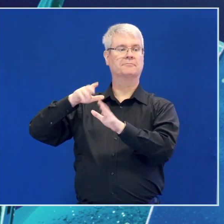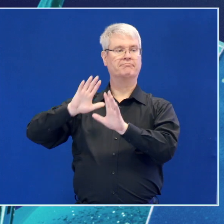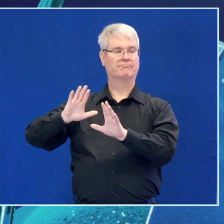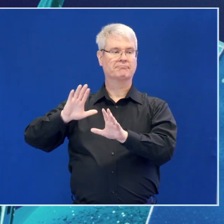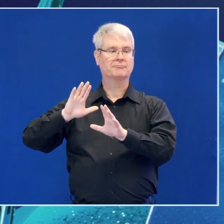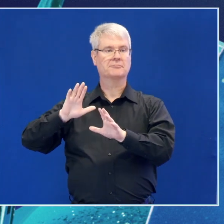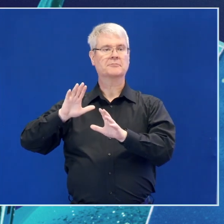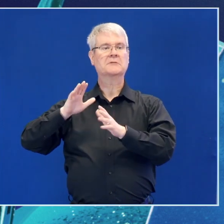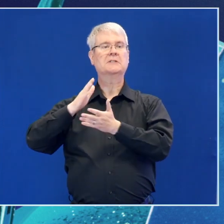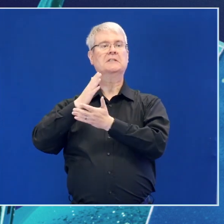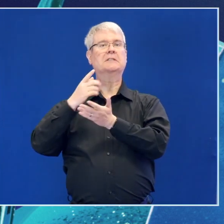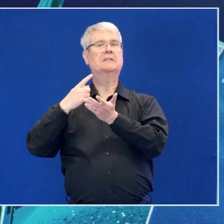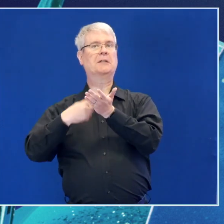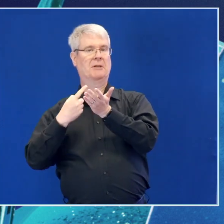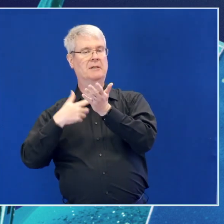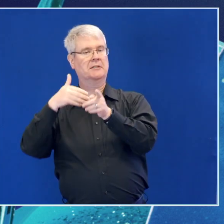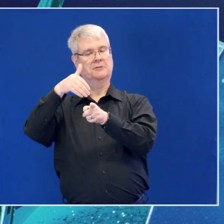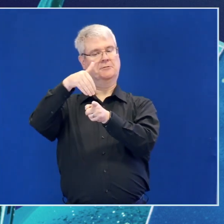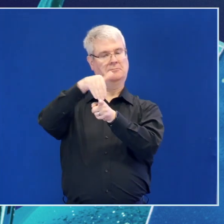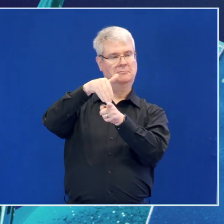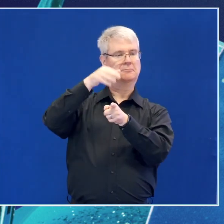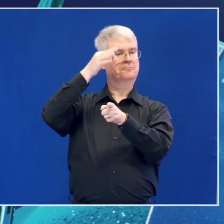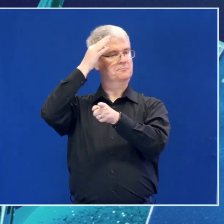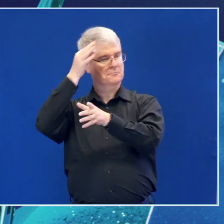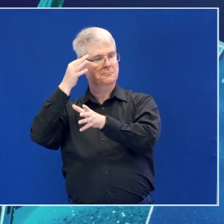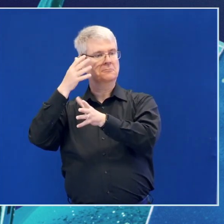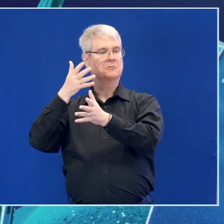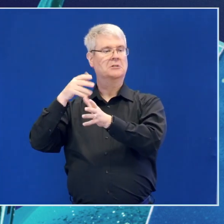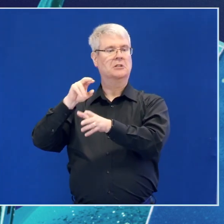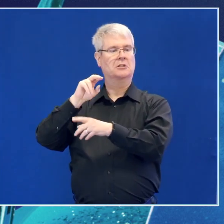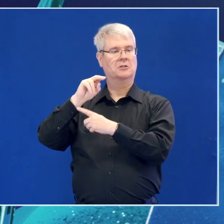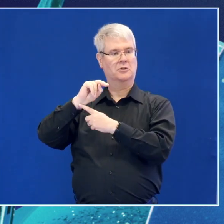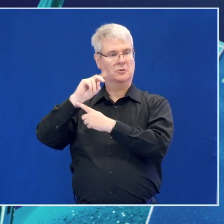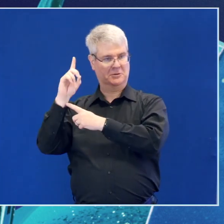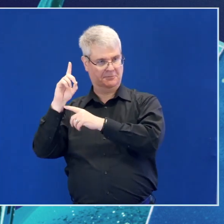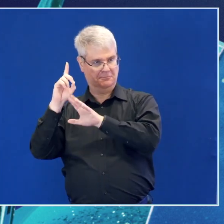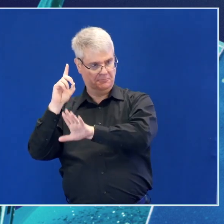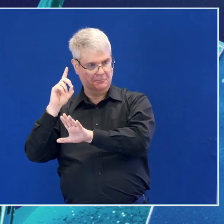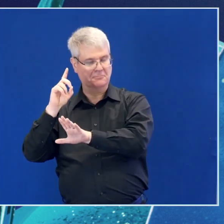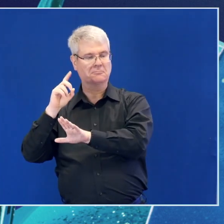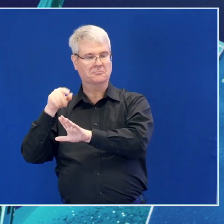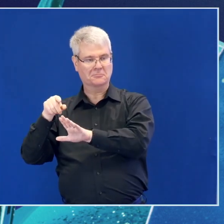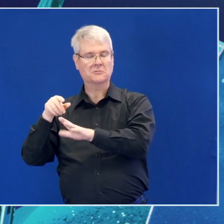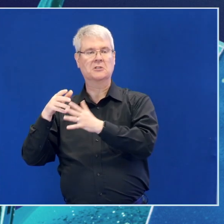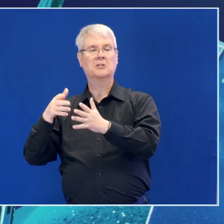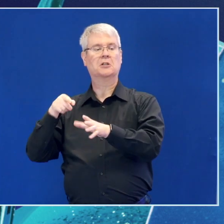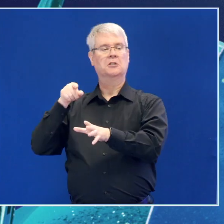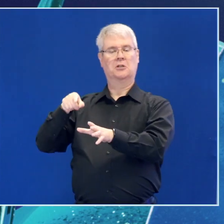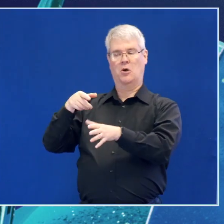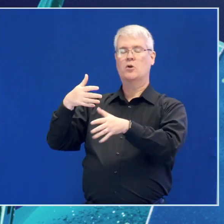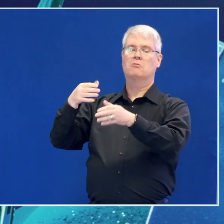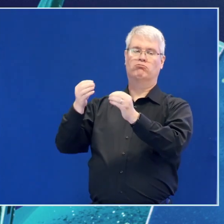Growing up, Gen Z has had higher diagnosis rates. They've had stronger support in schools.